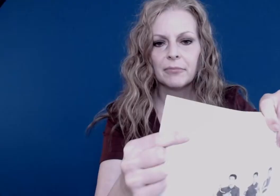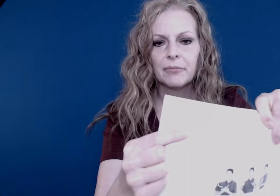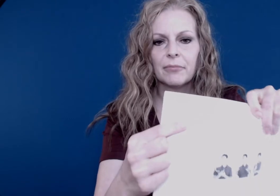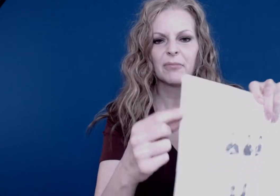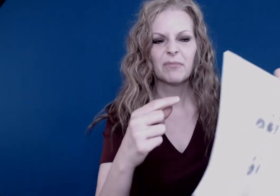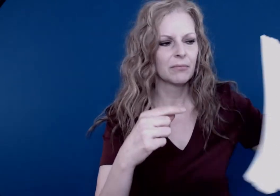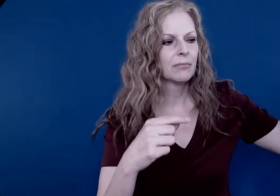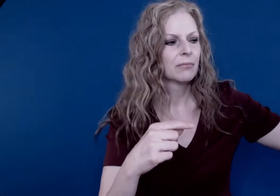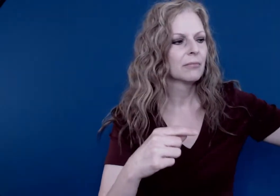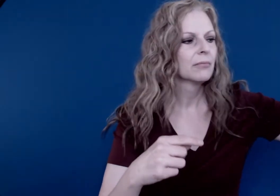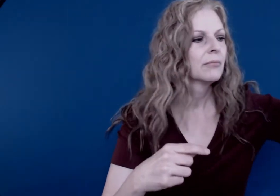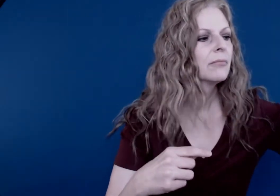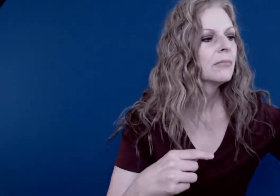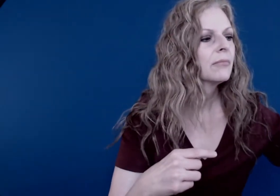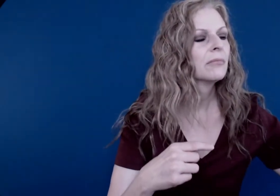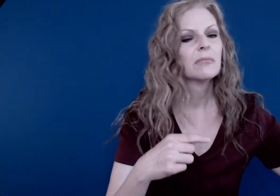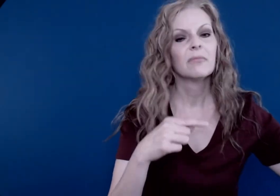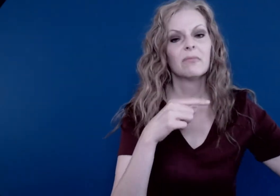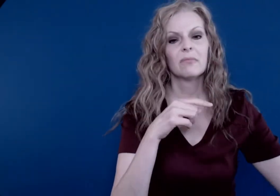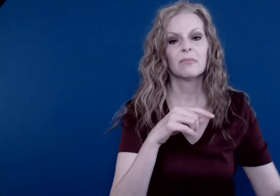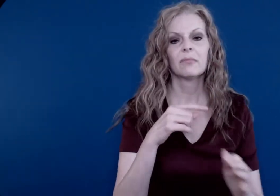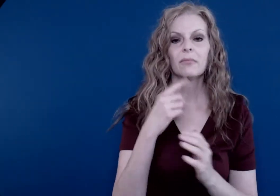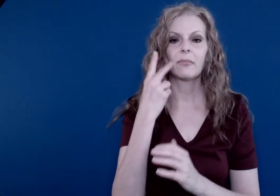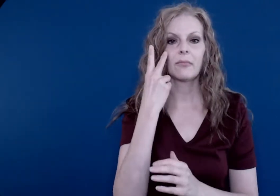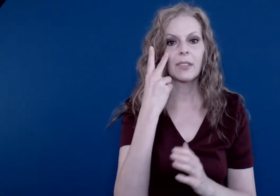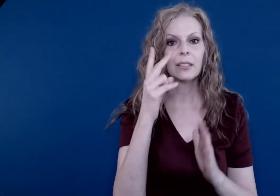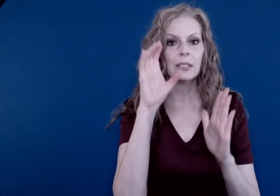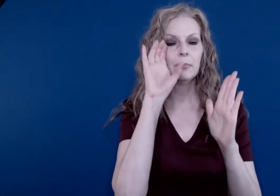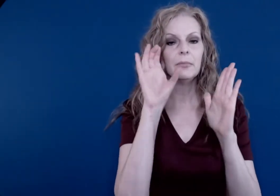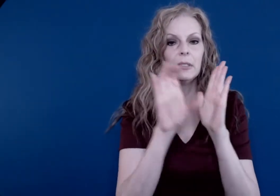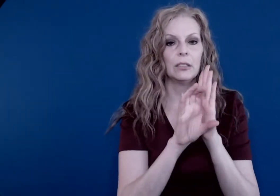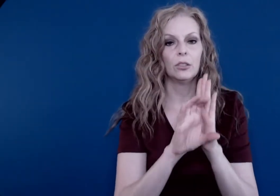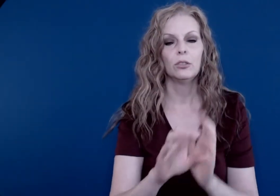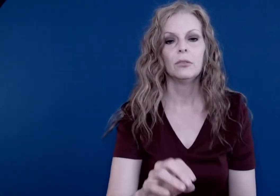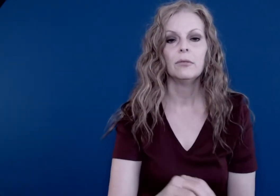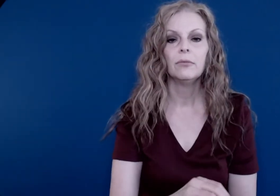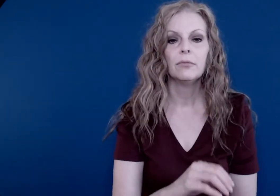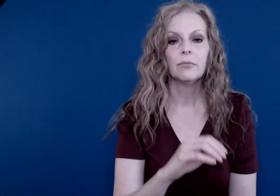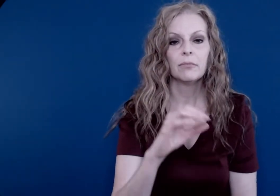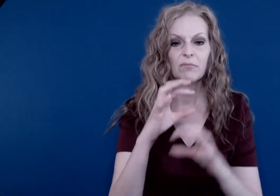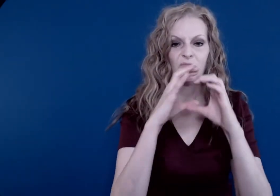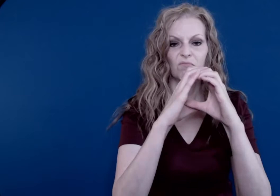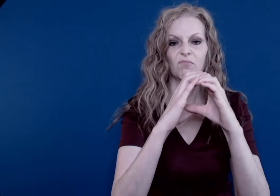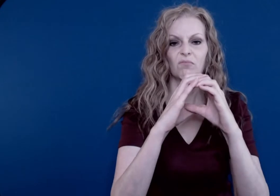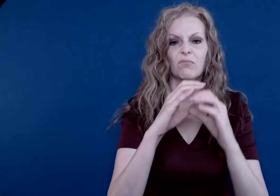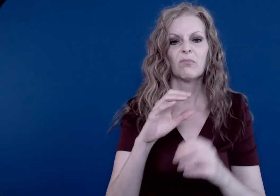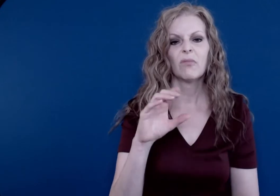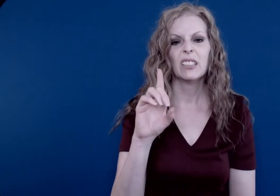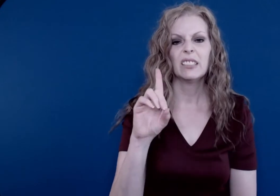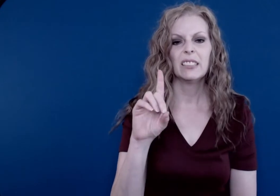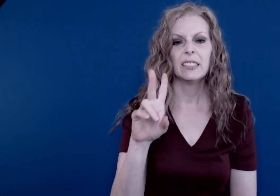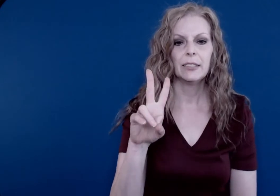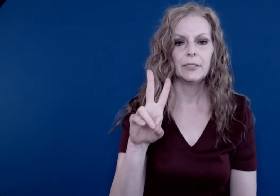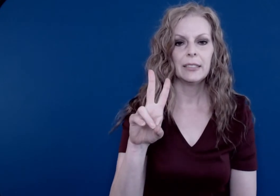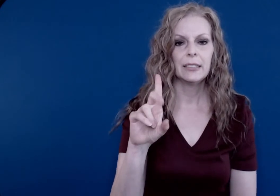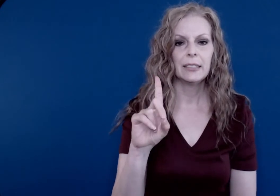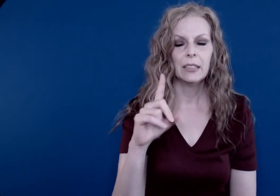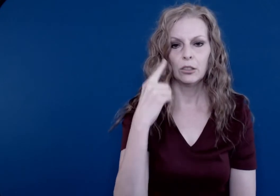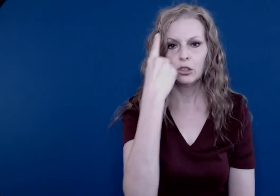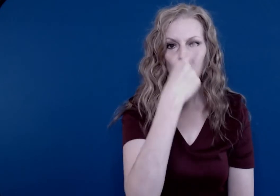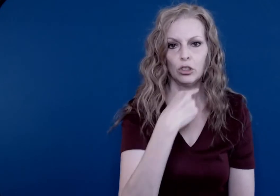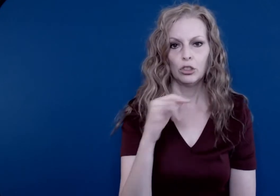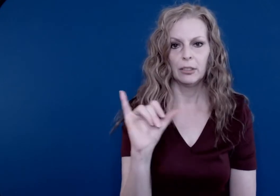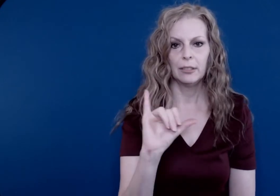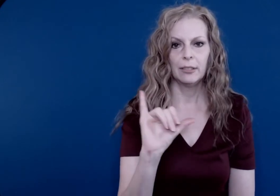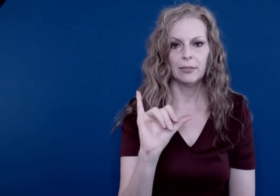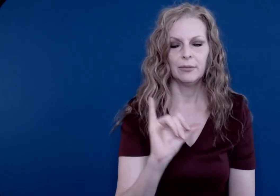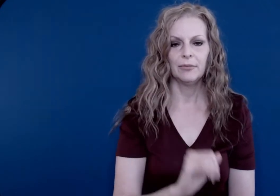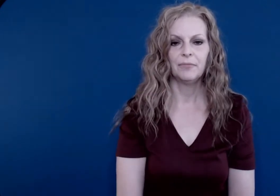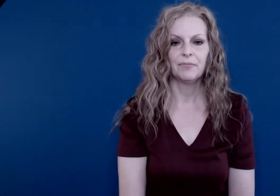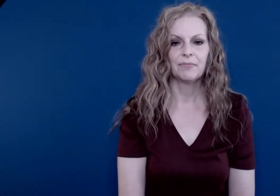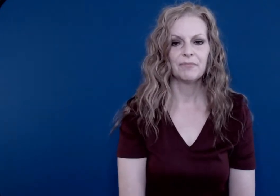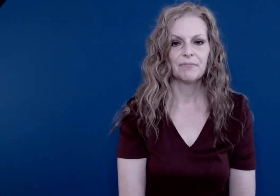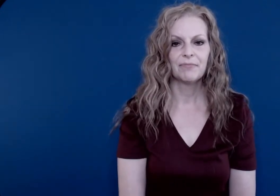In the book you'll see a circular icon that looks like a DVD.